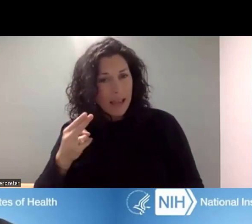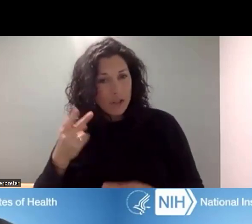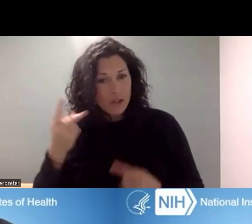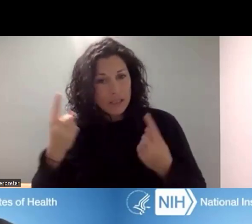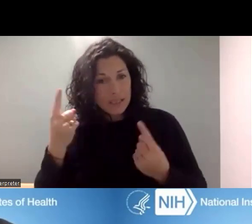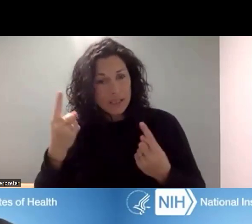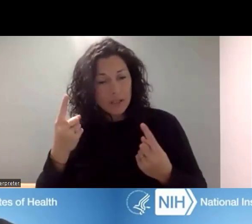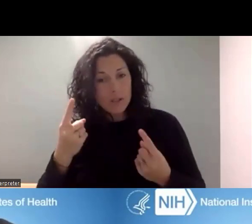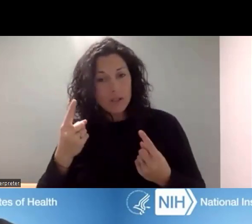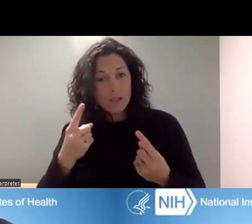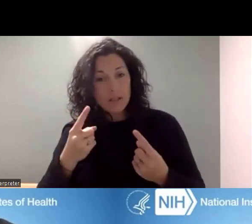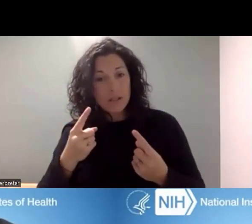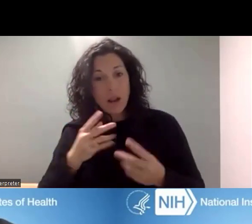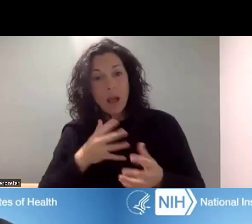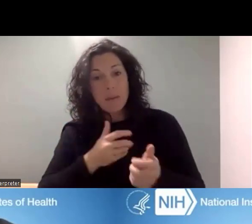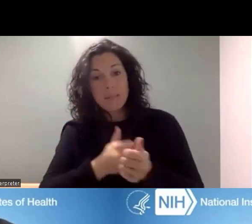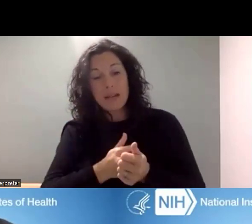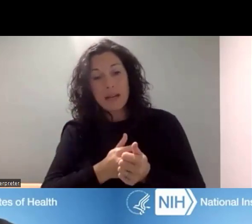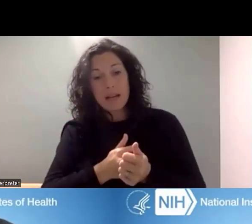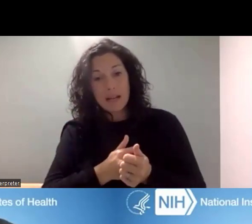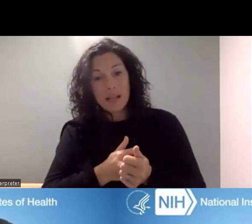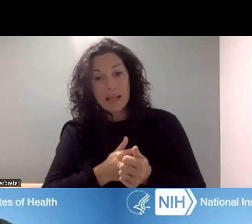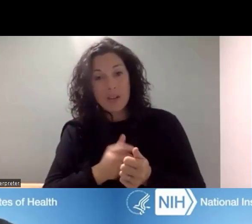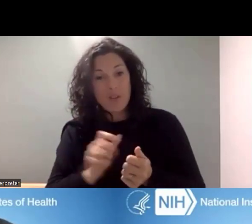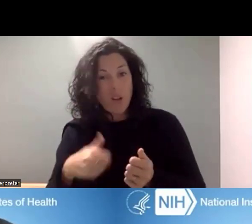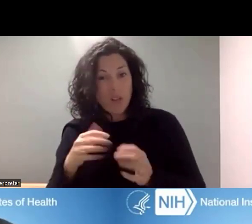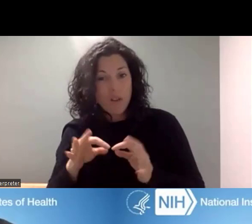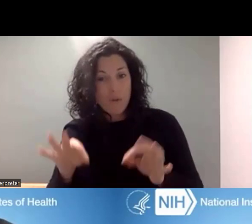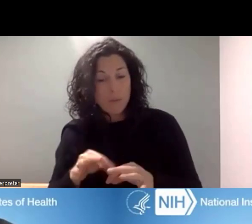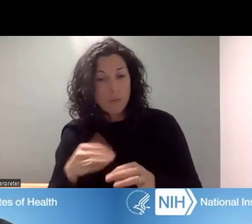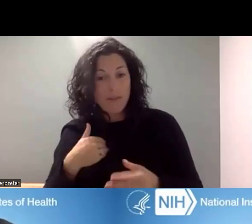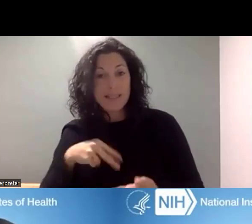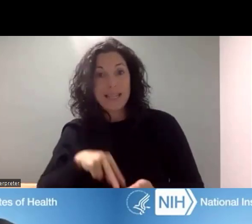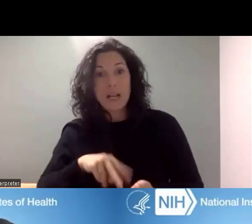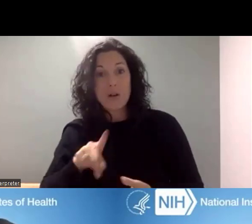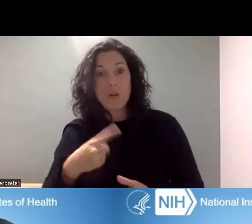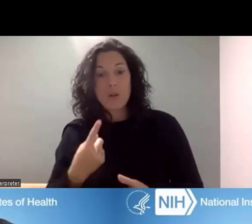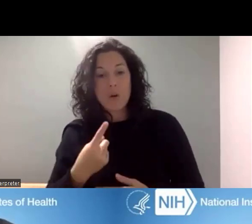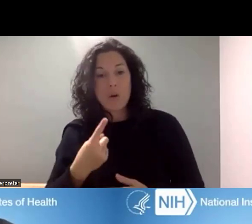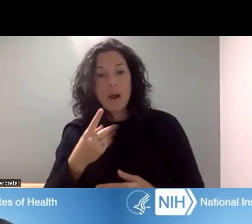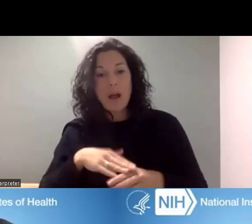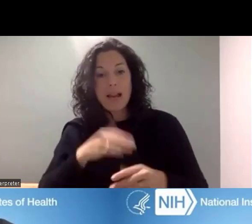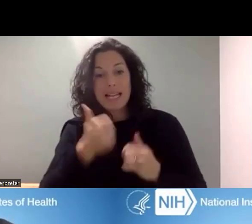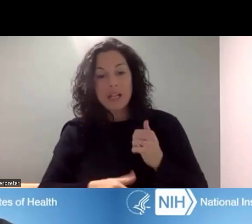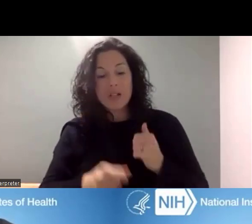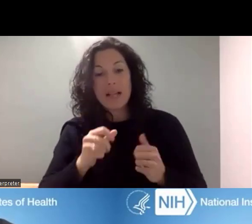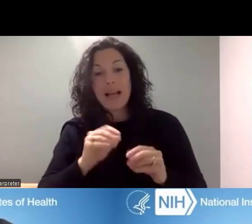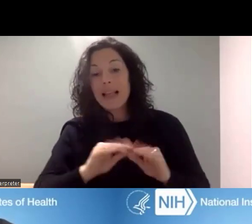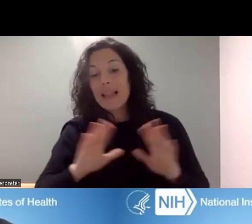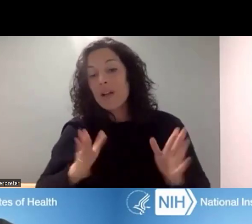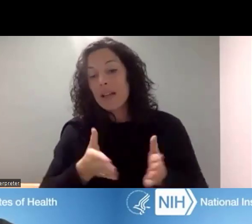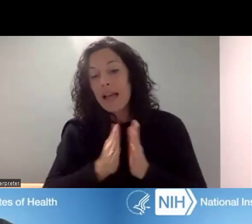and Other Support forms to have a stand-alone section on each that clearly asks if there are any foreign positions,